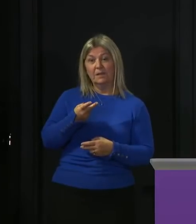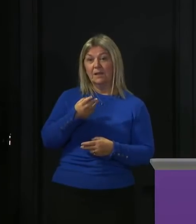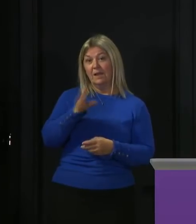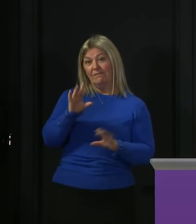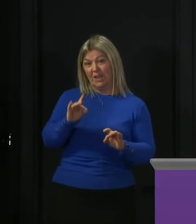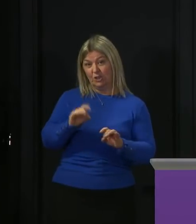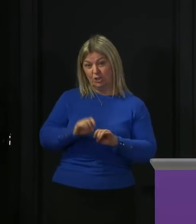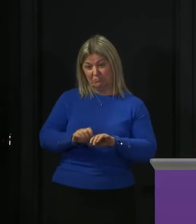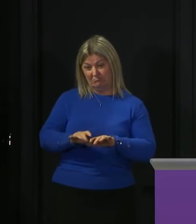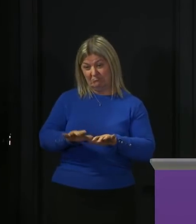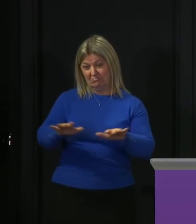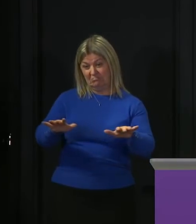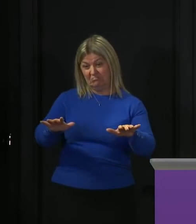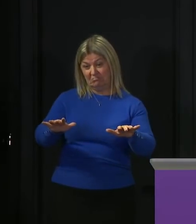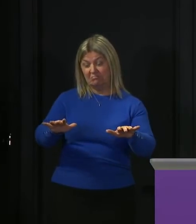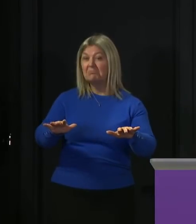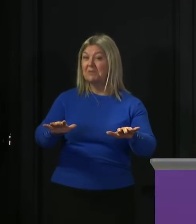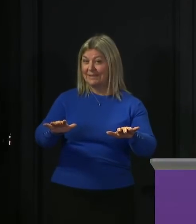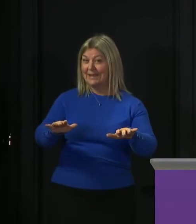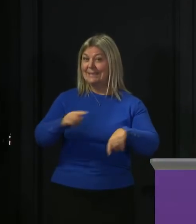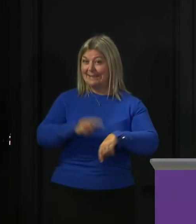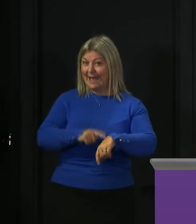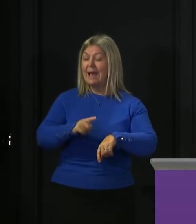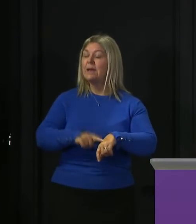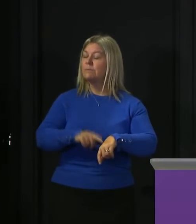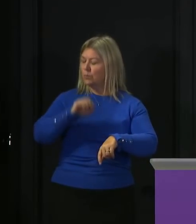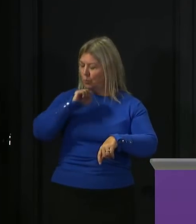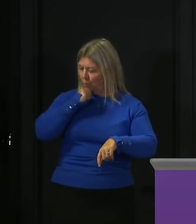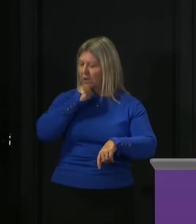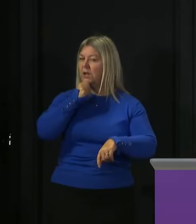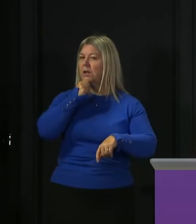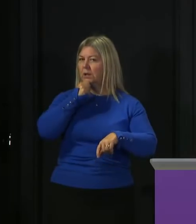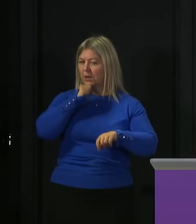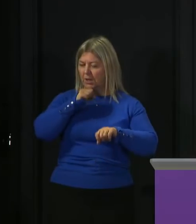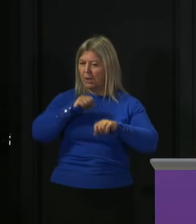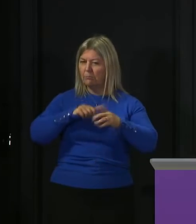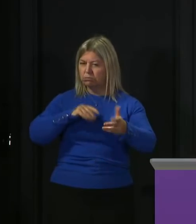it may take some time but eventually that will feed into people becoming ill and unfortunately